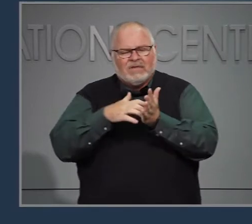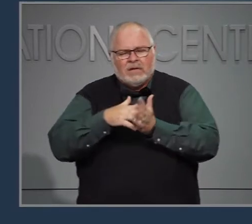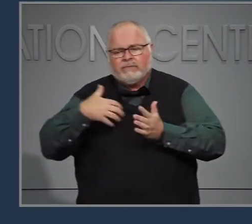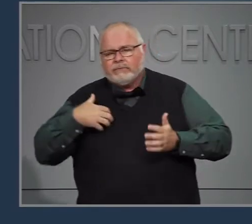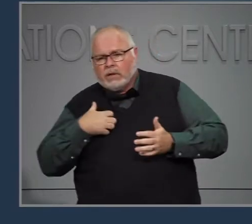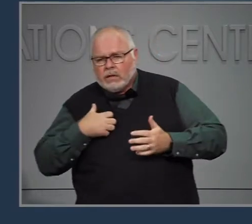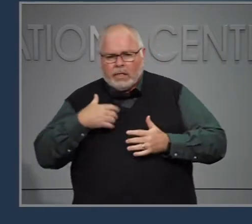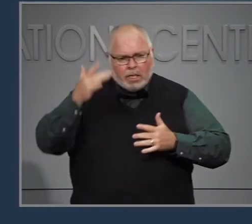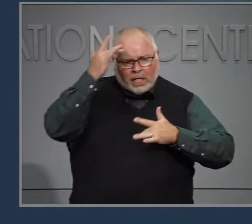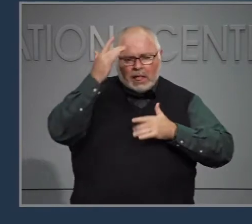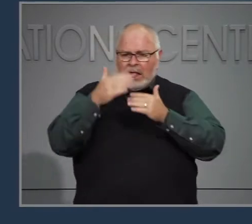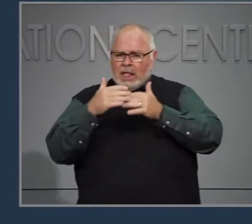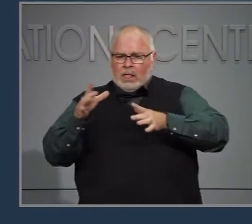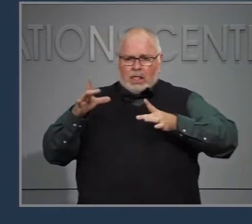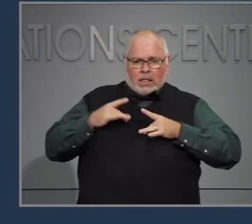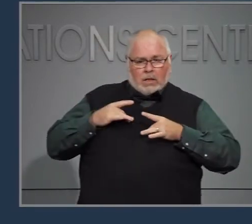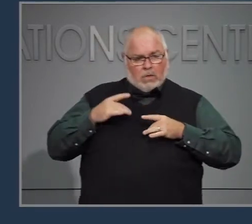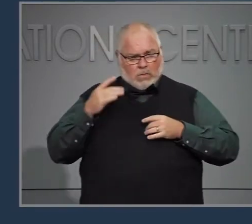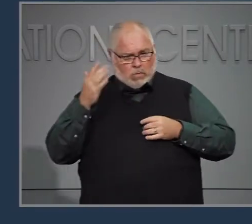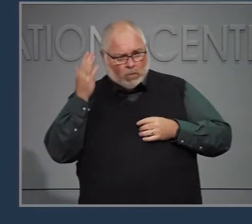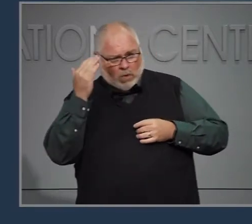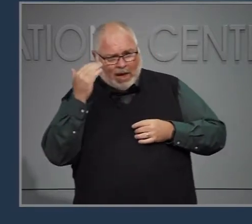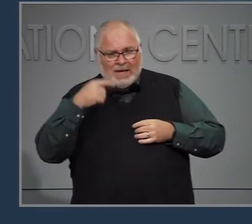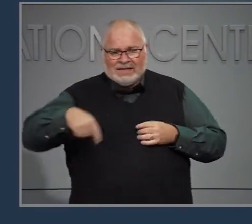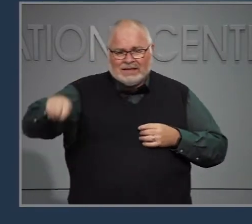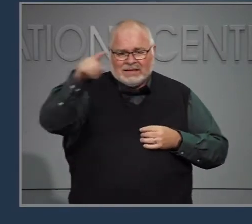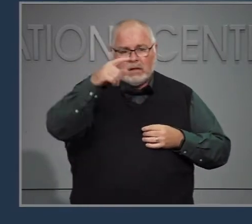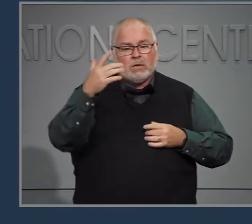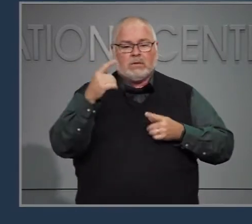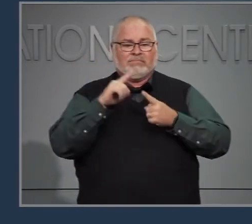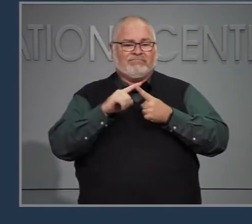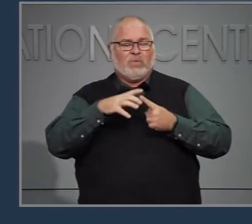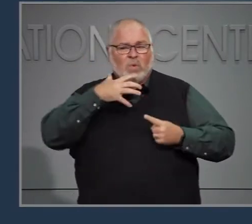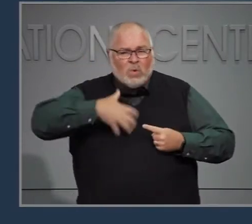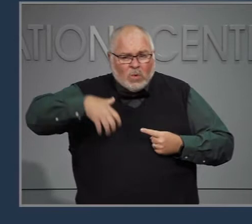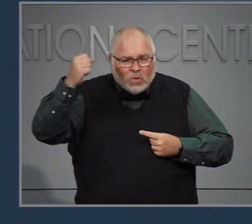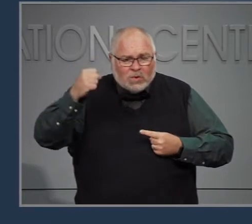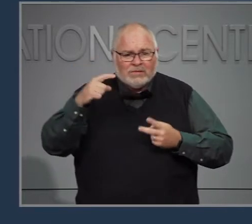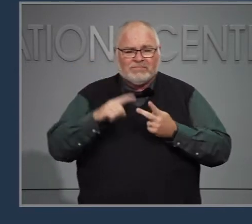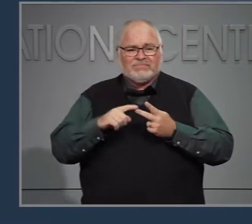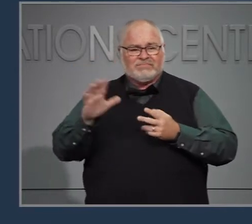NUMBER OF REASONS. MANY ARE ELDERLY AND MANY ARE MEDICALLY FRAIL WITH MULTIPLE CHRONIC